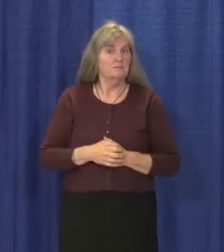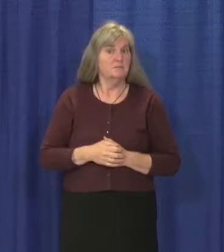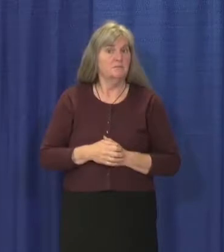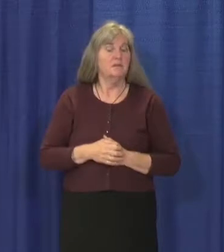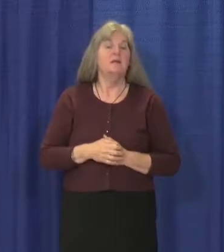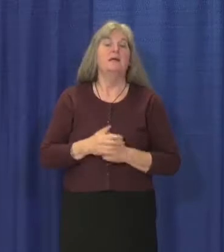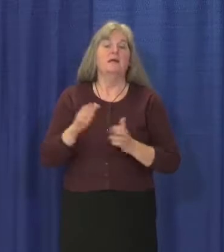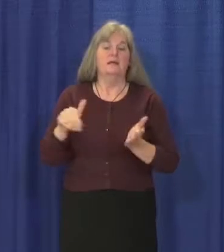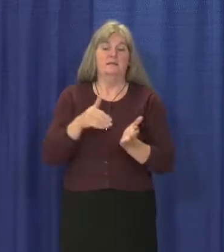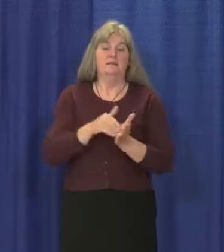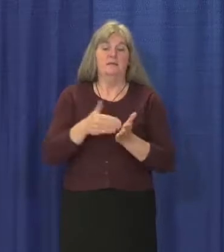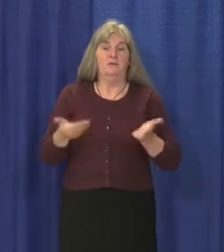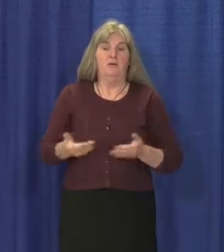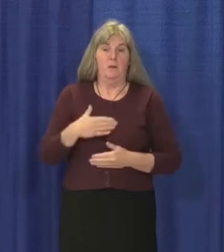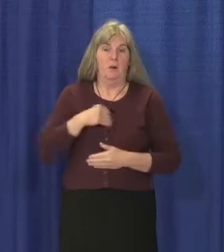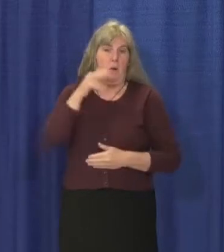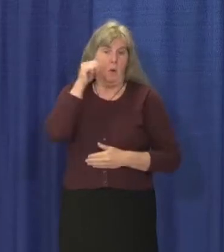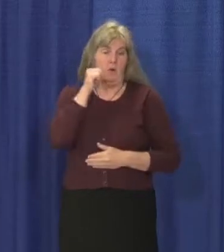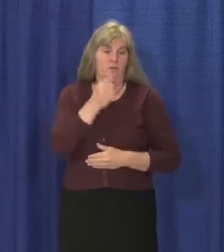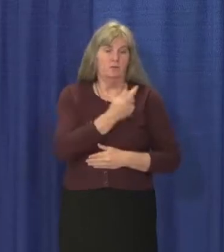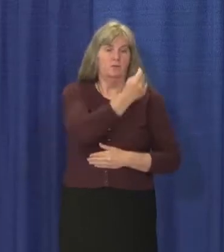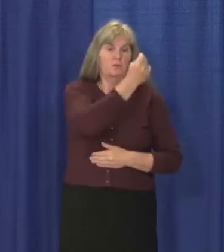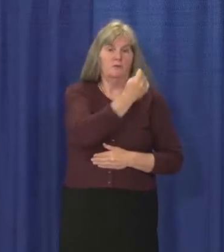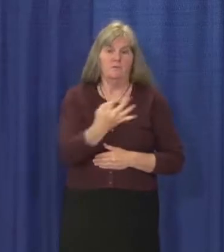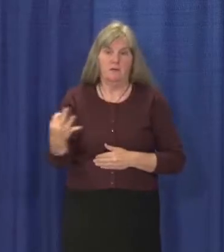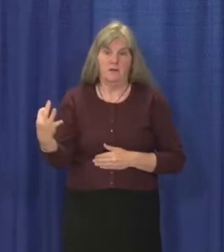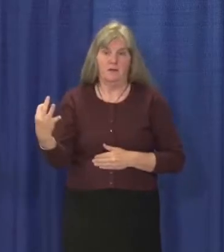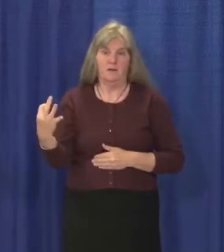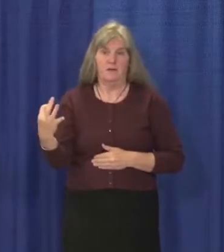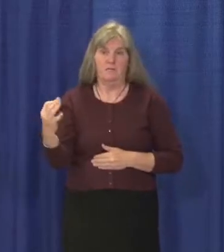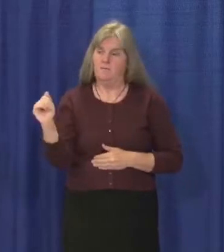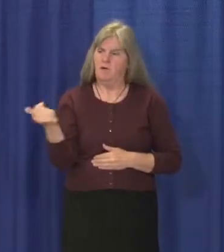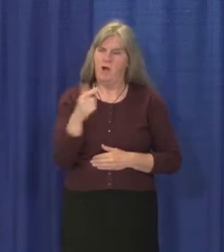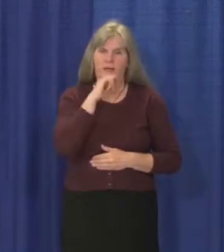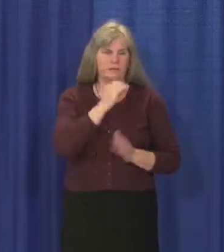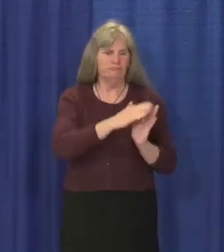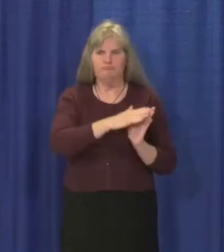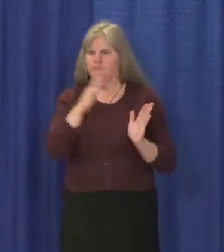The clinic is open at Whitehorse Tuesday to Friday for all ages